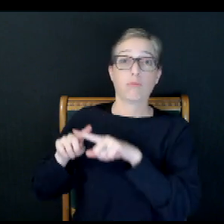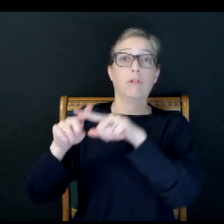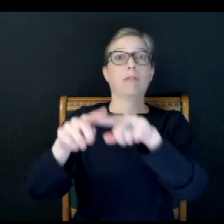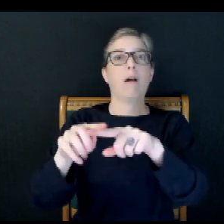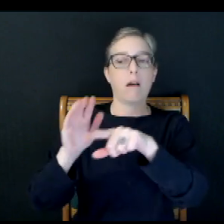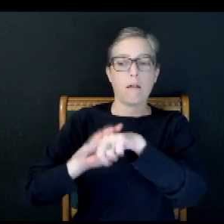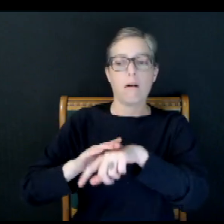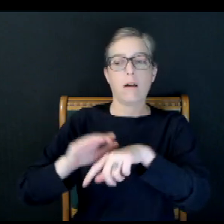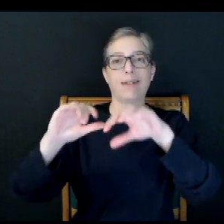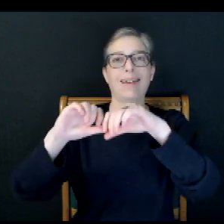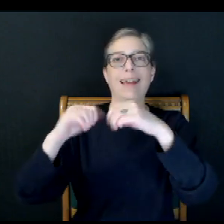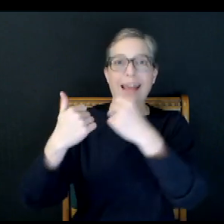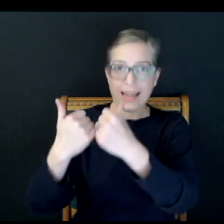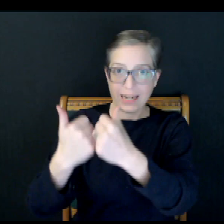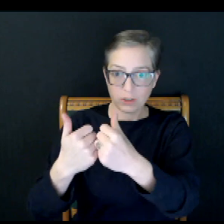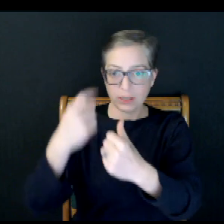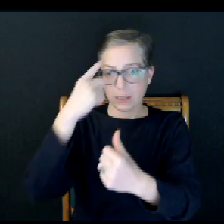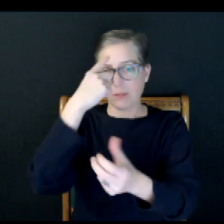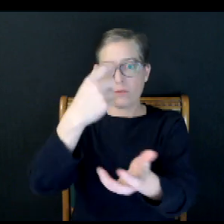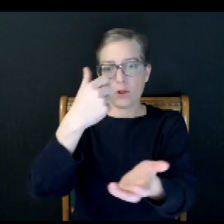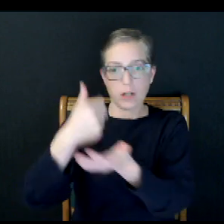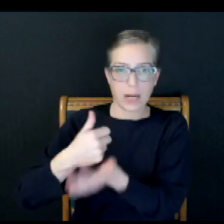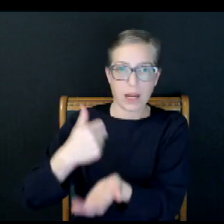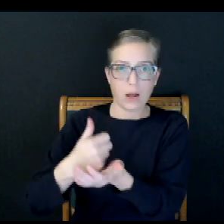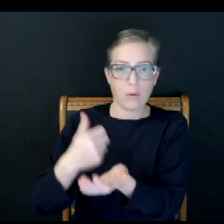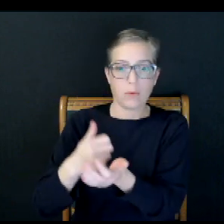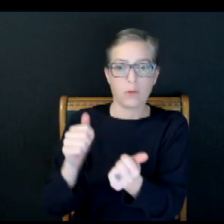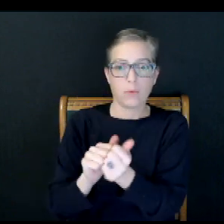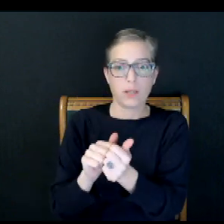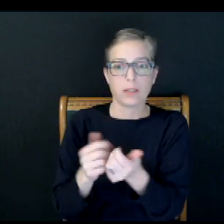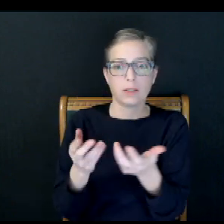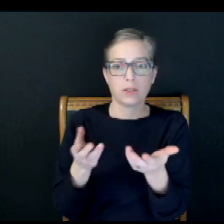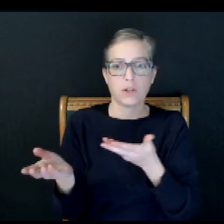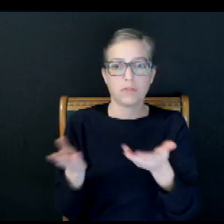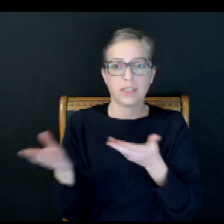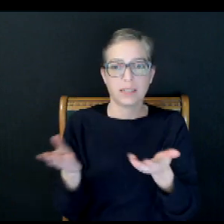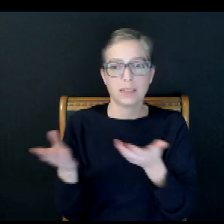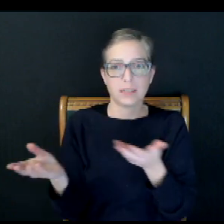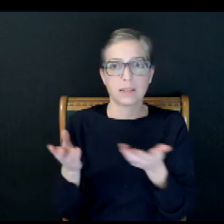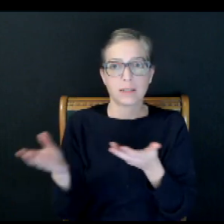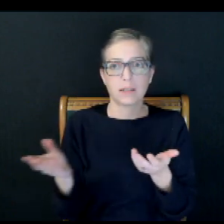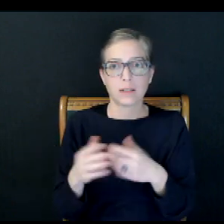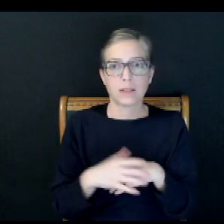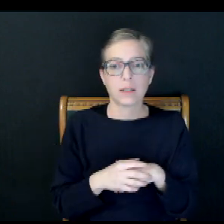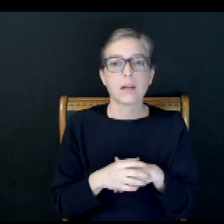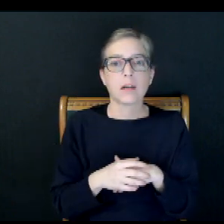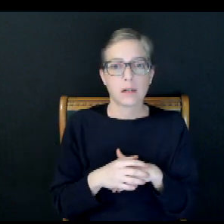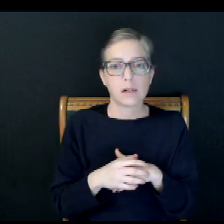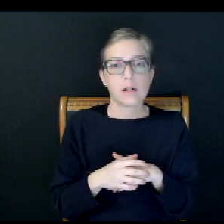their attendance services than consumer directed,